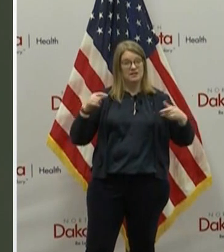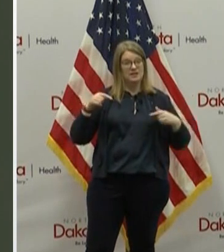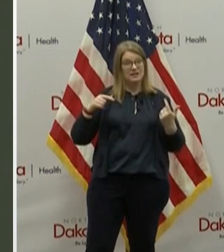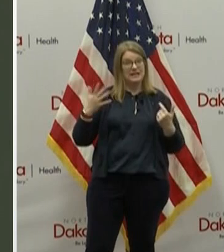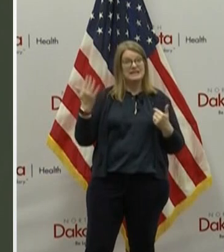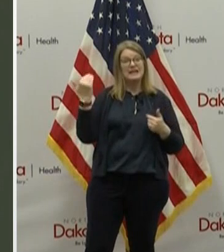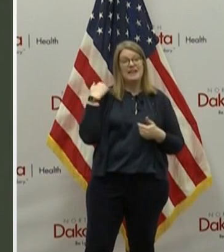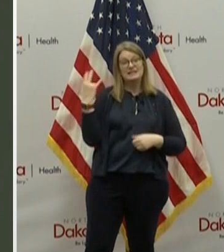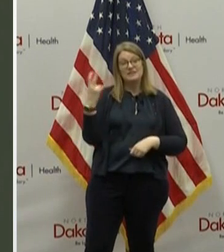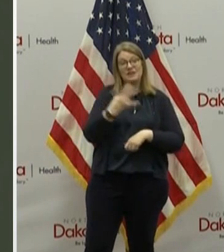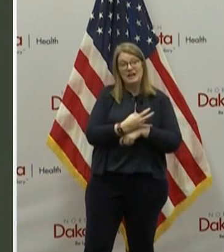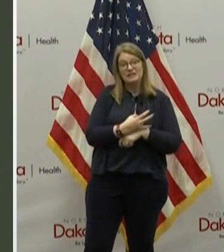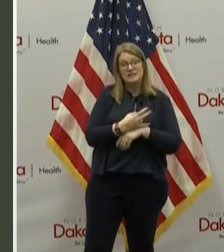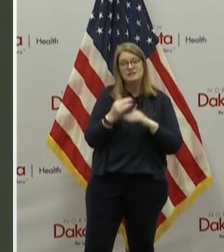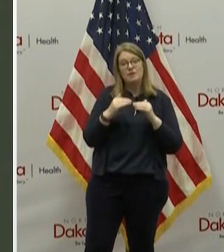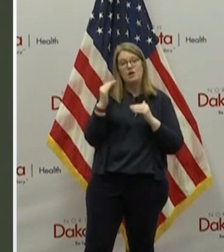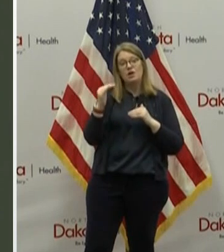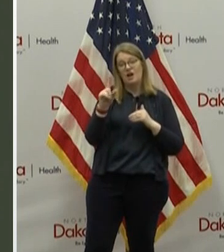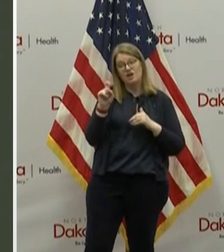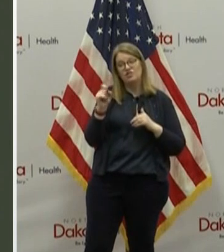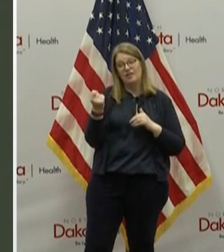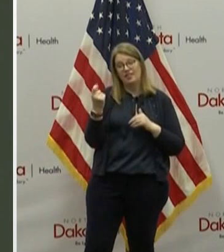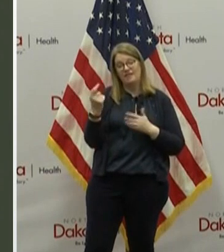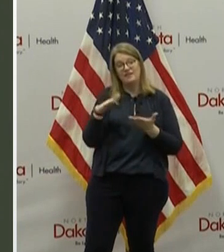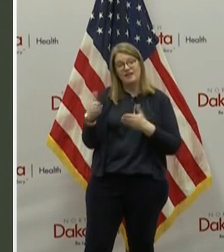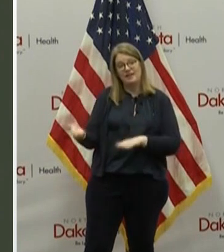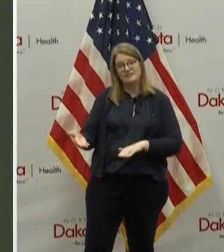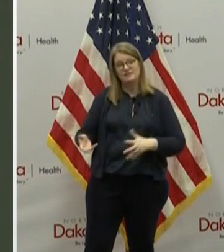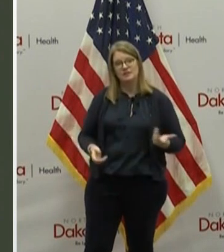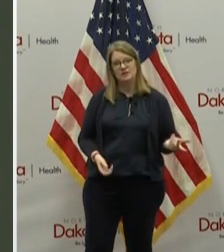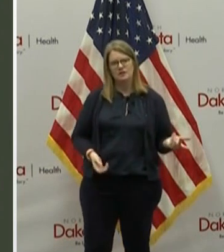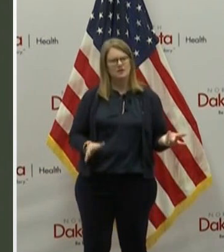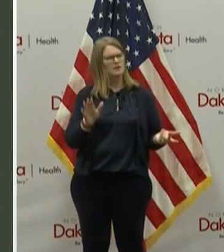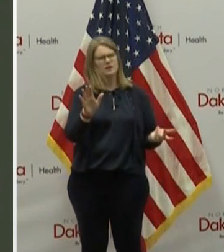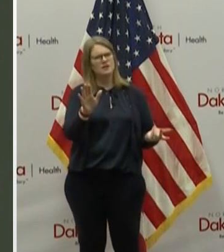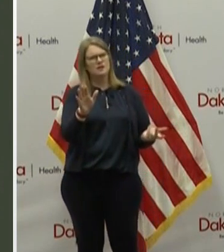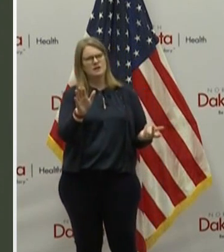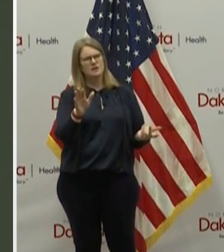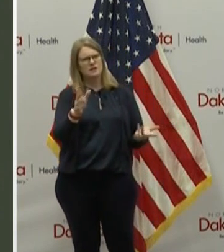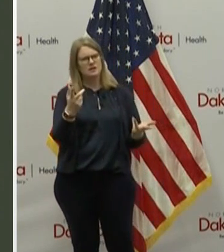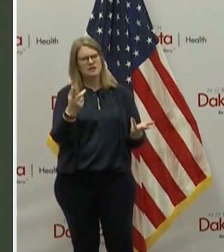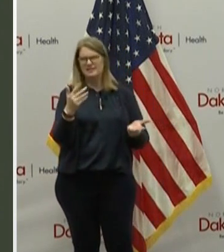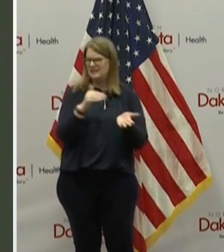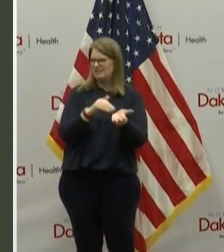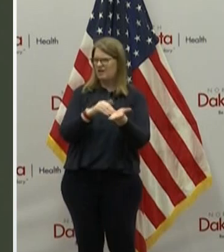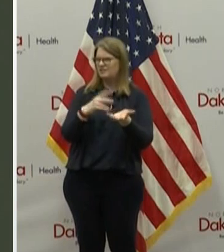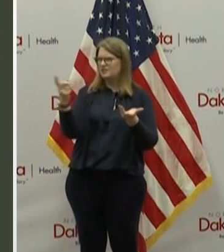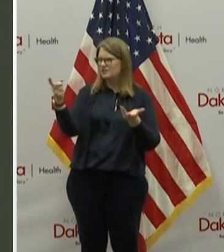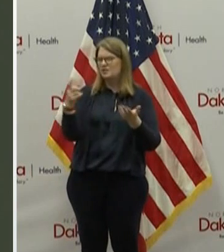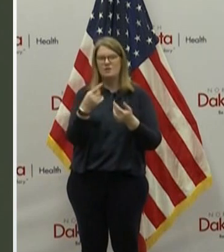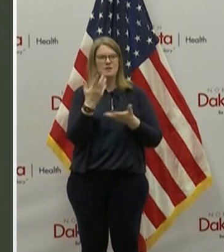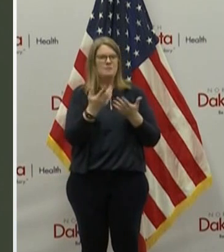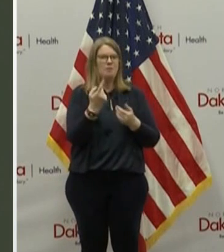TO AUGUST 8th TO REACH 111 CASES OR 111 FATALITIES. WE'VE HAD 111 FATALITIES IN